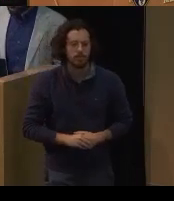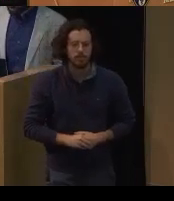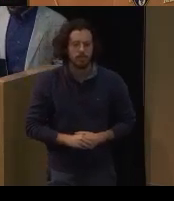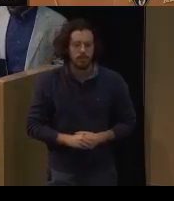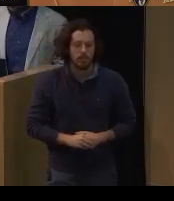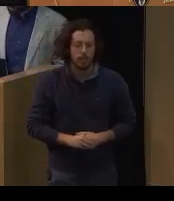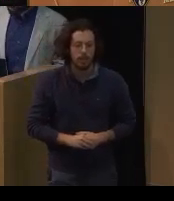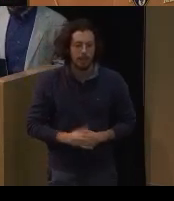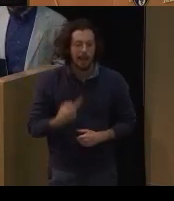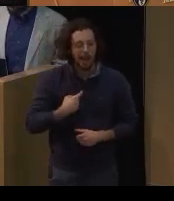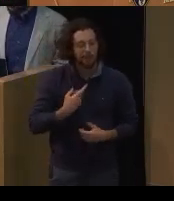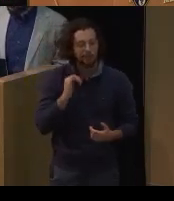and I just quit out of the slides